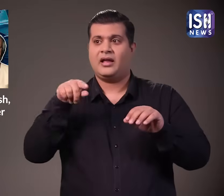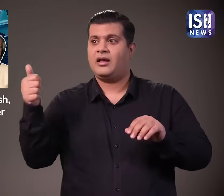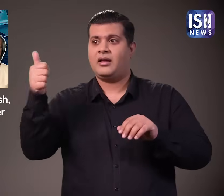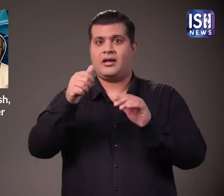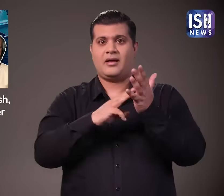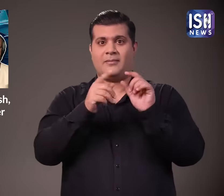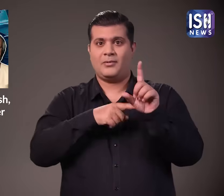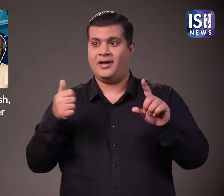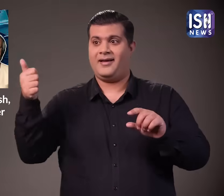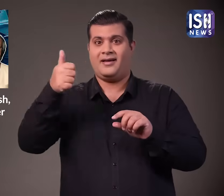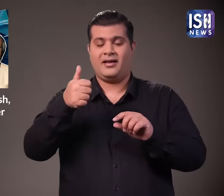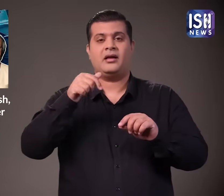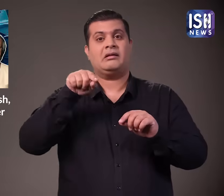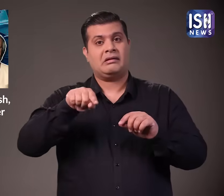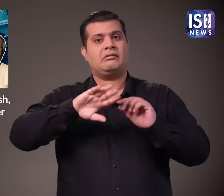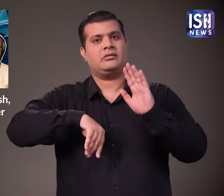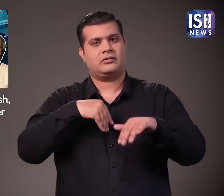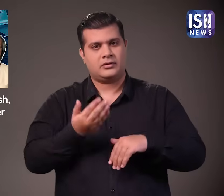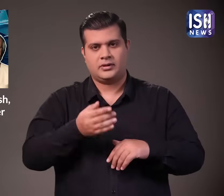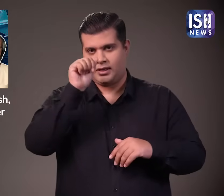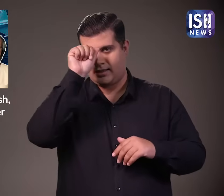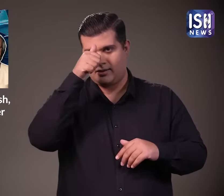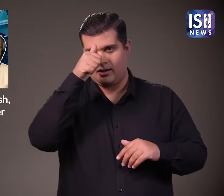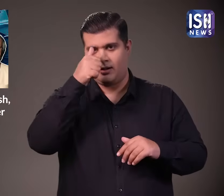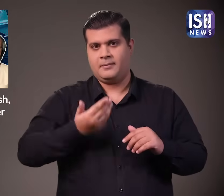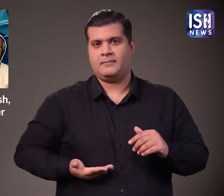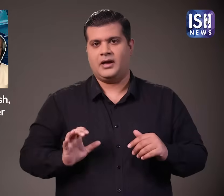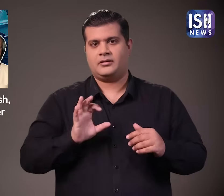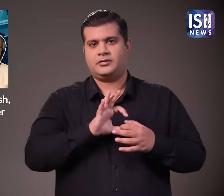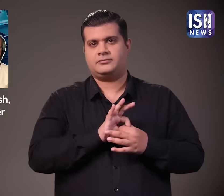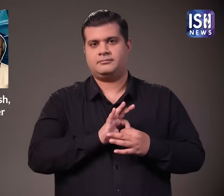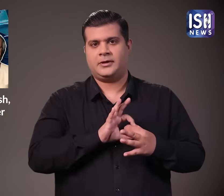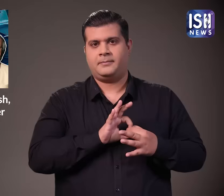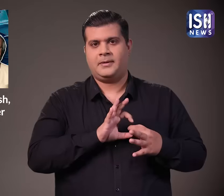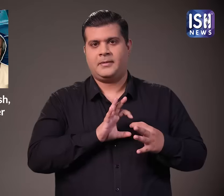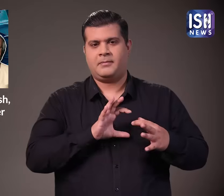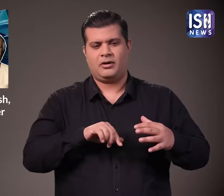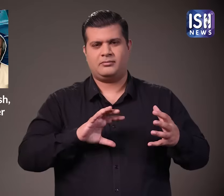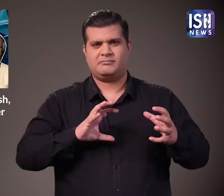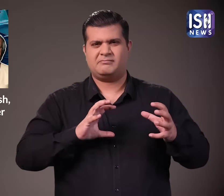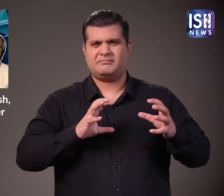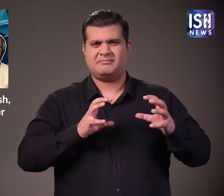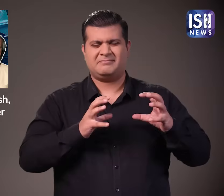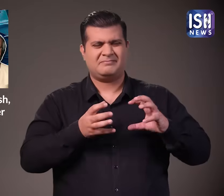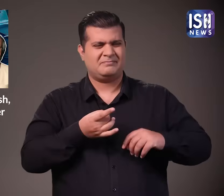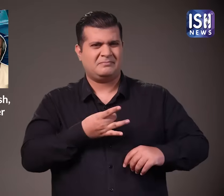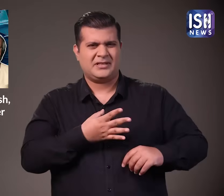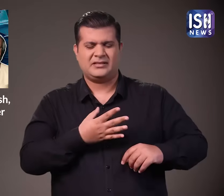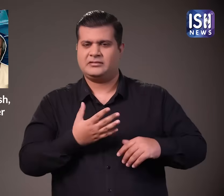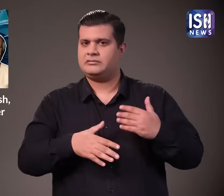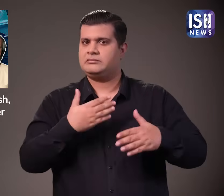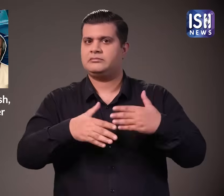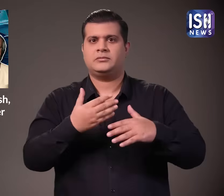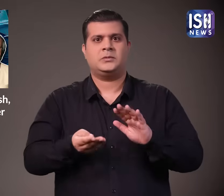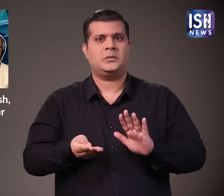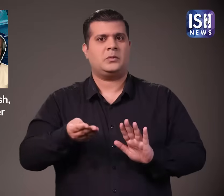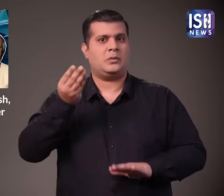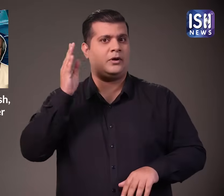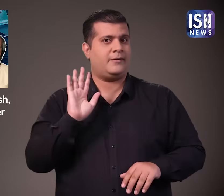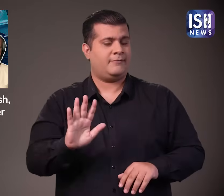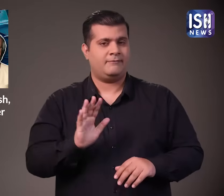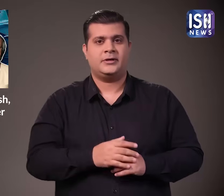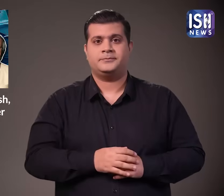Following this, Muhammad Yunus became the leader, straining the relationship between India and Bangladesh.